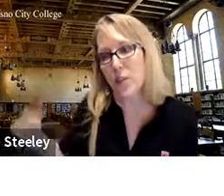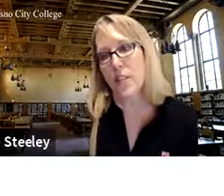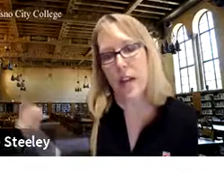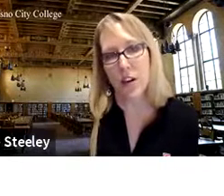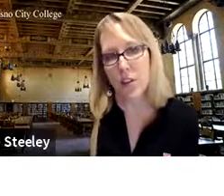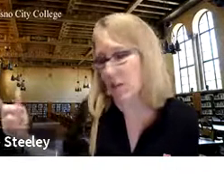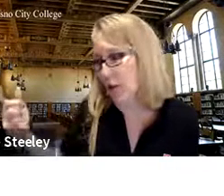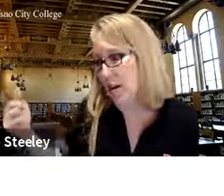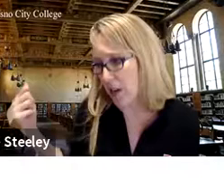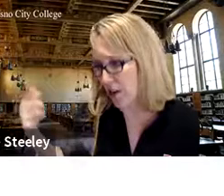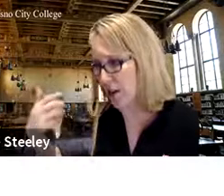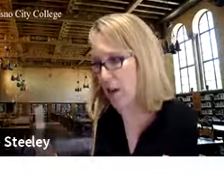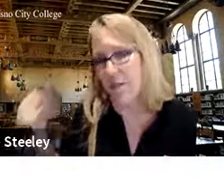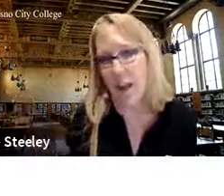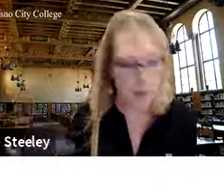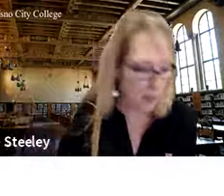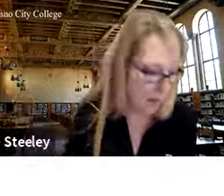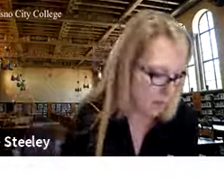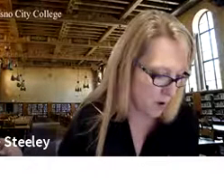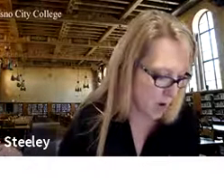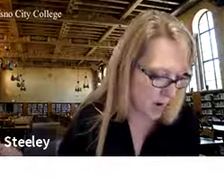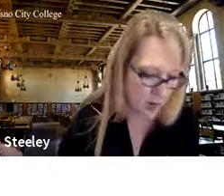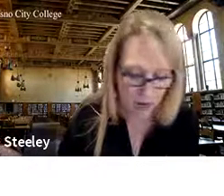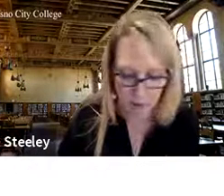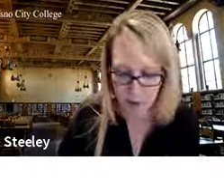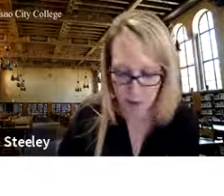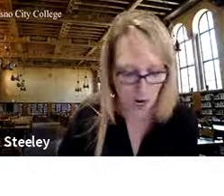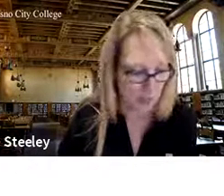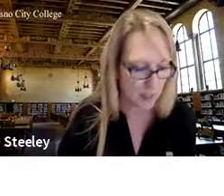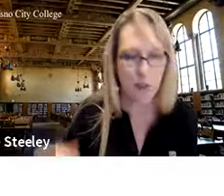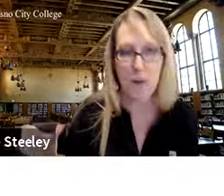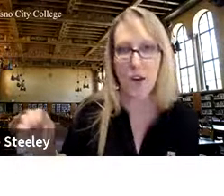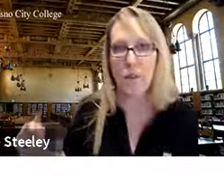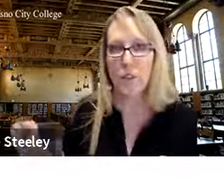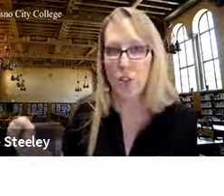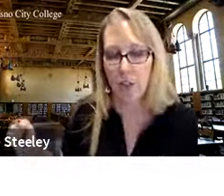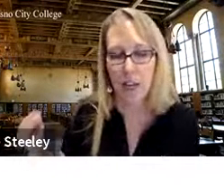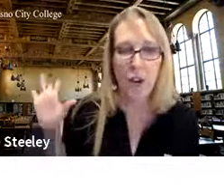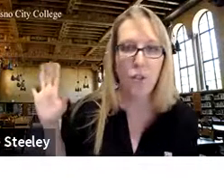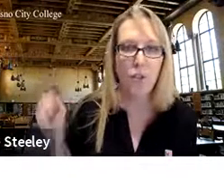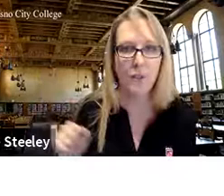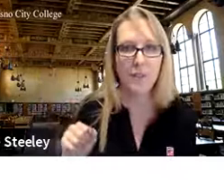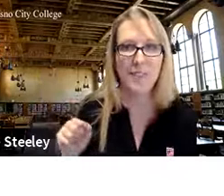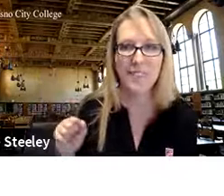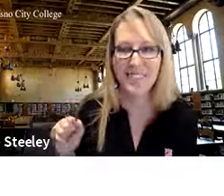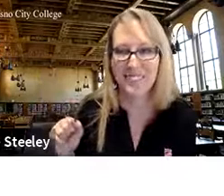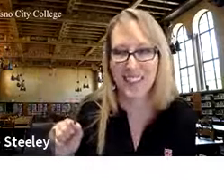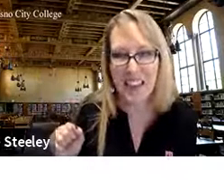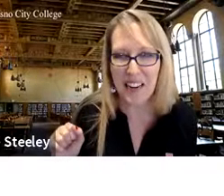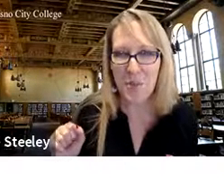to assign our students, right, okay, you're gonna write a five page paper on the causes of the American Revolution, Keiko. And it's